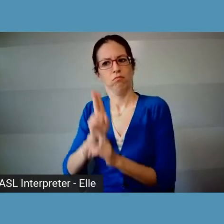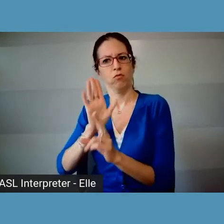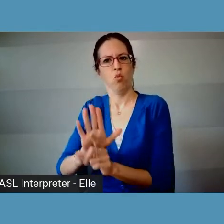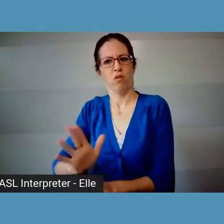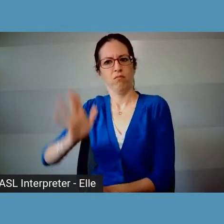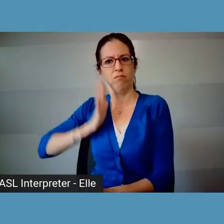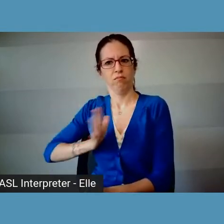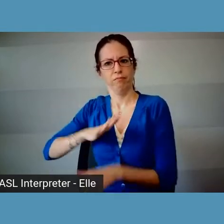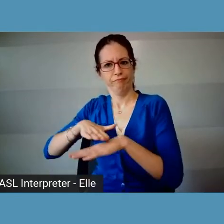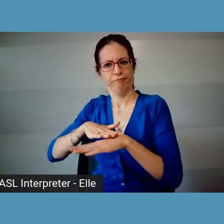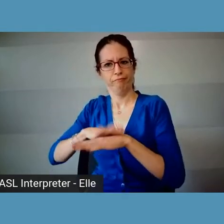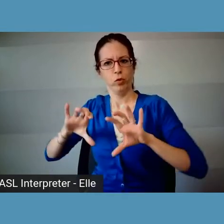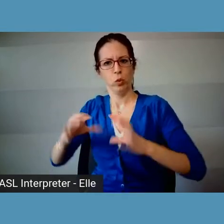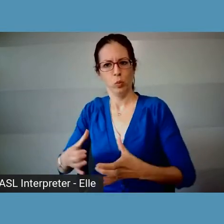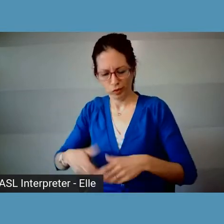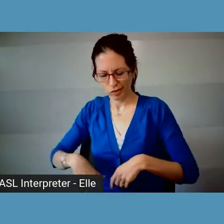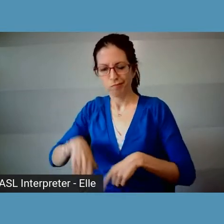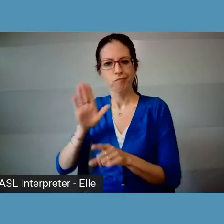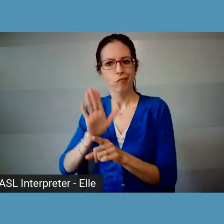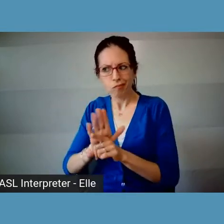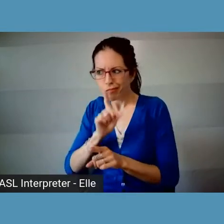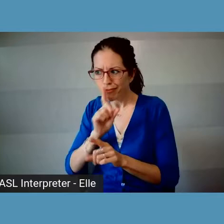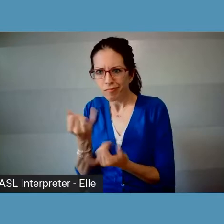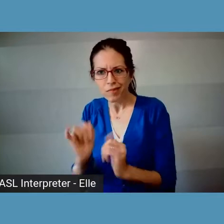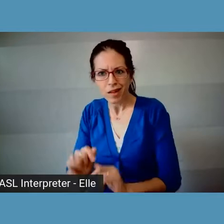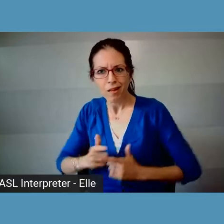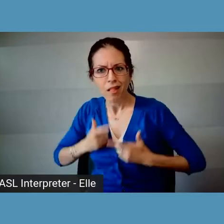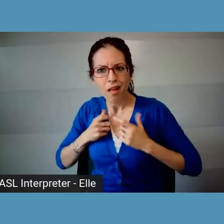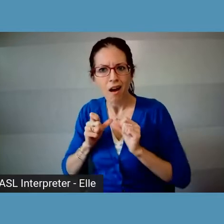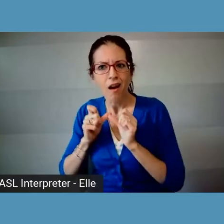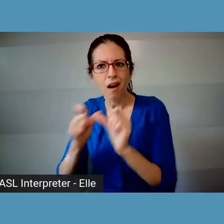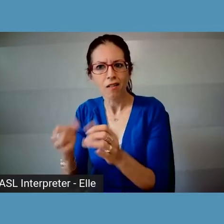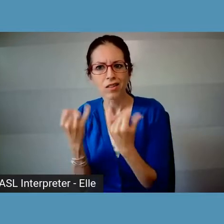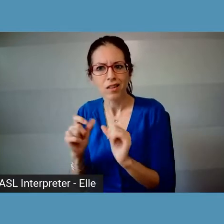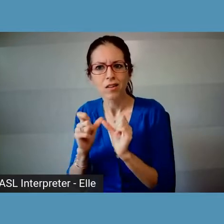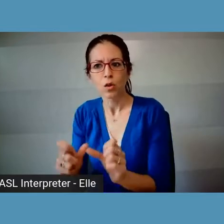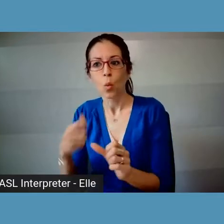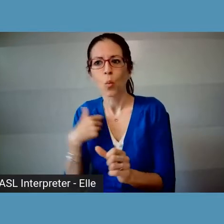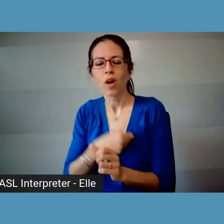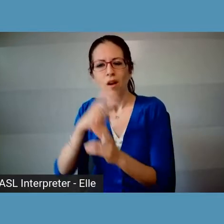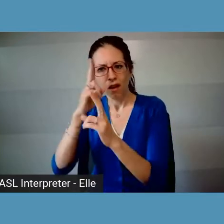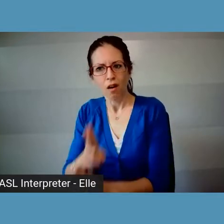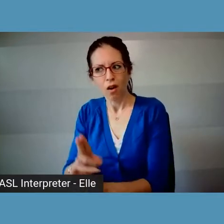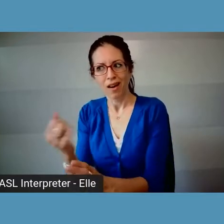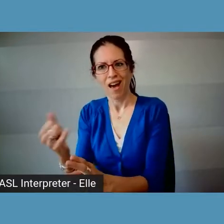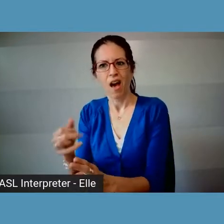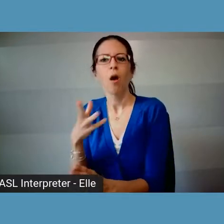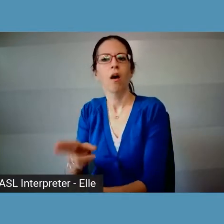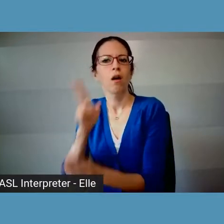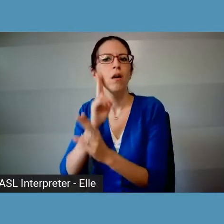future generations. We the digital empowerment project team recognize that our organizations